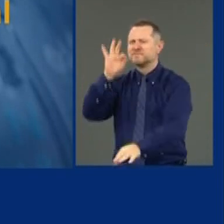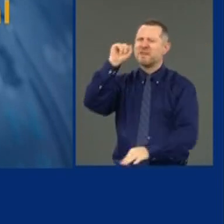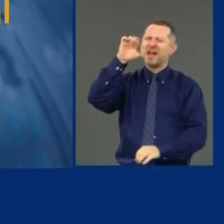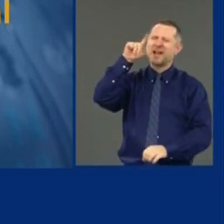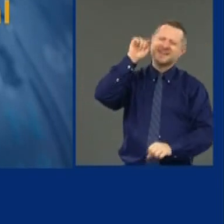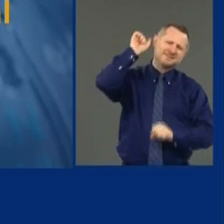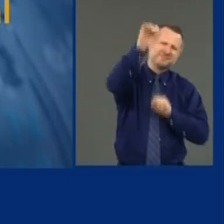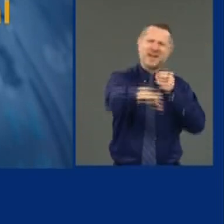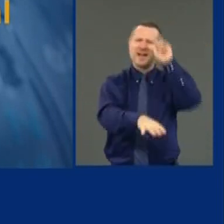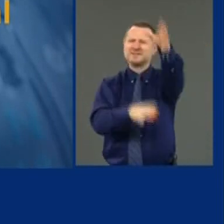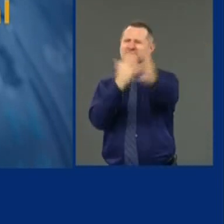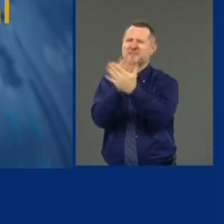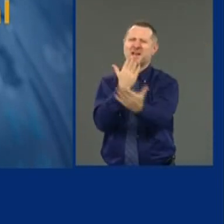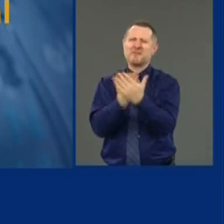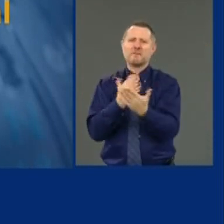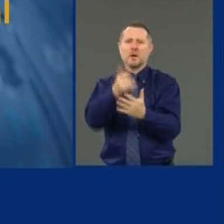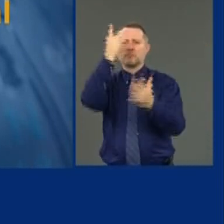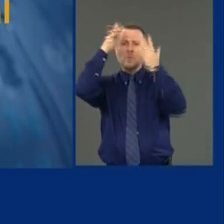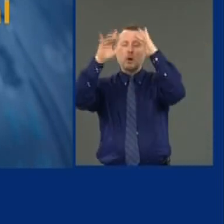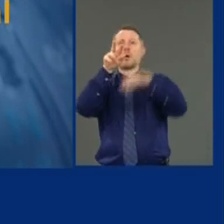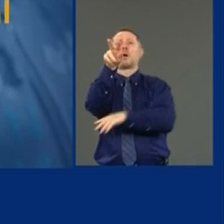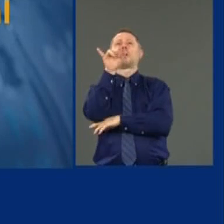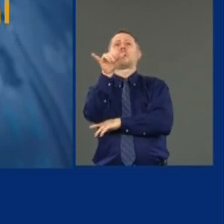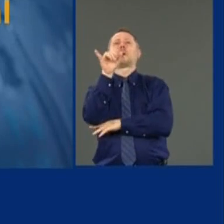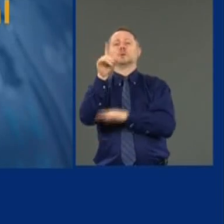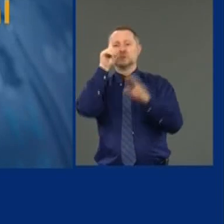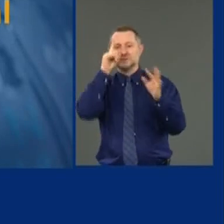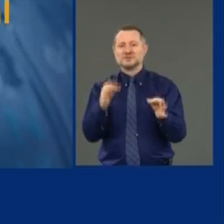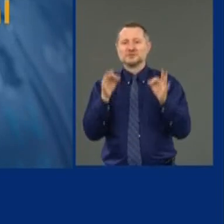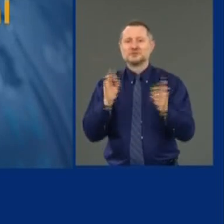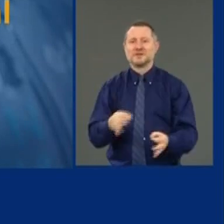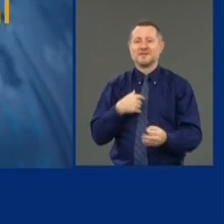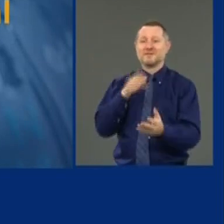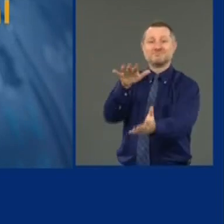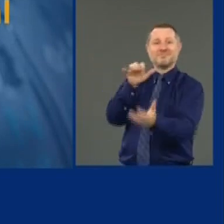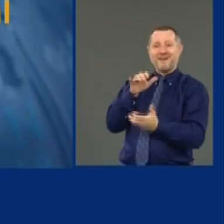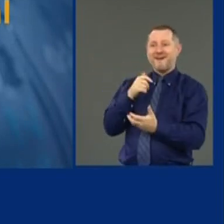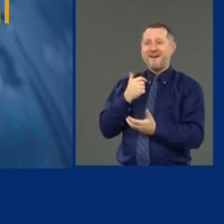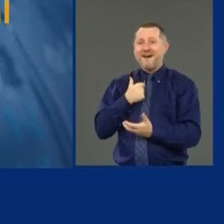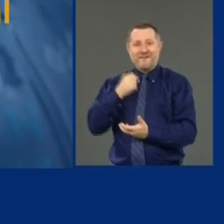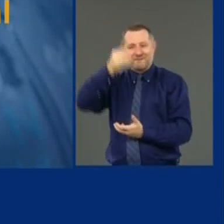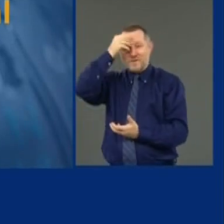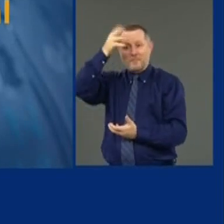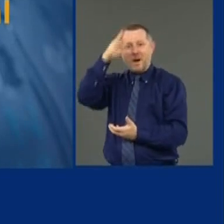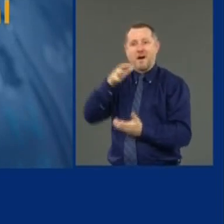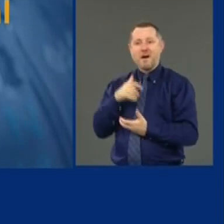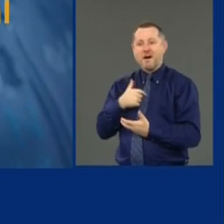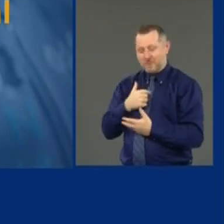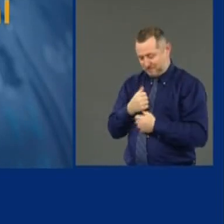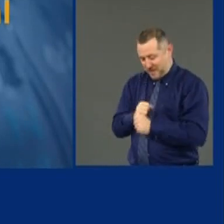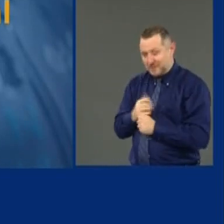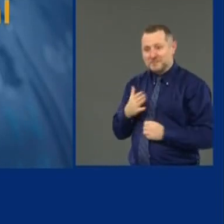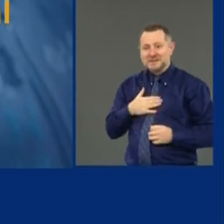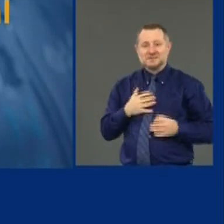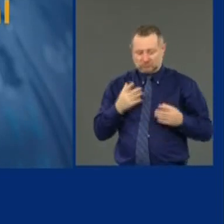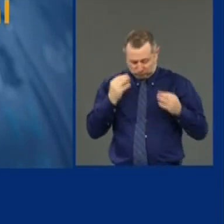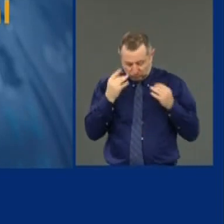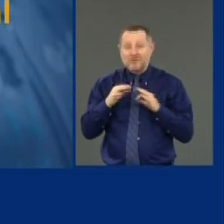THE FACTS TO PEOPLE SO PEOPLE CAN MAKE A SMART JUDGE MANY FOSH